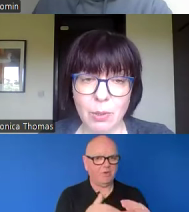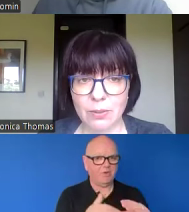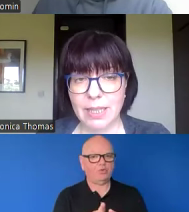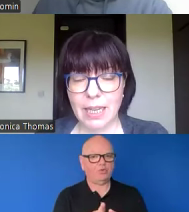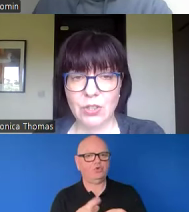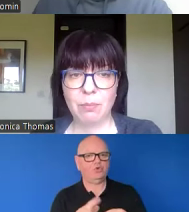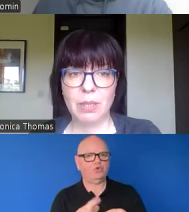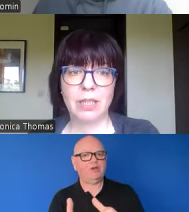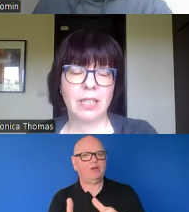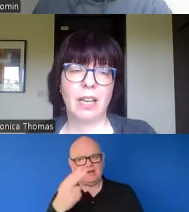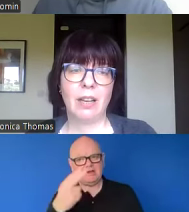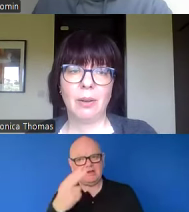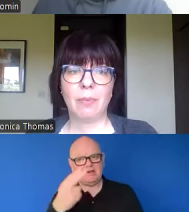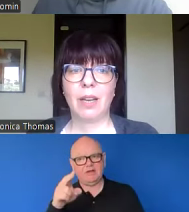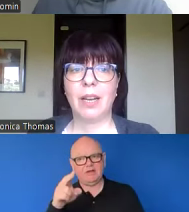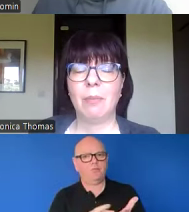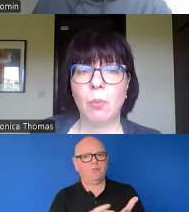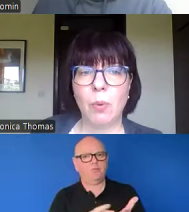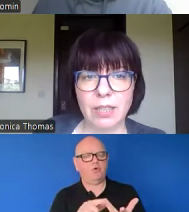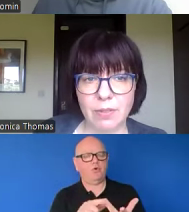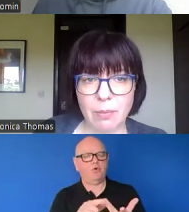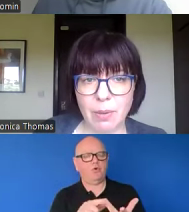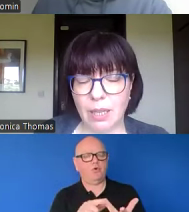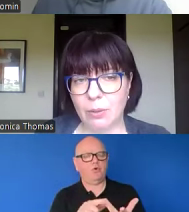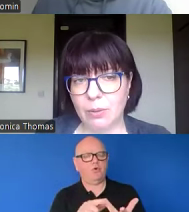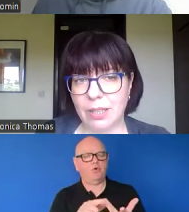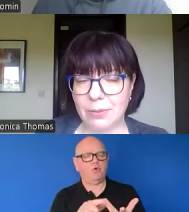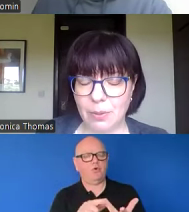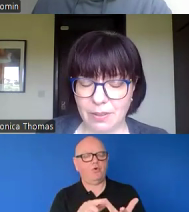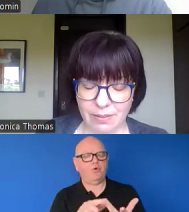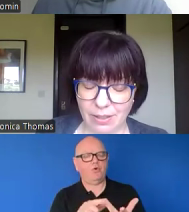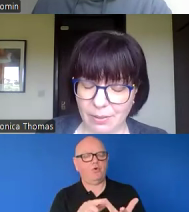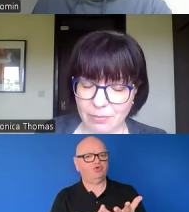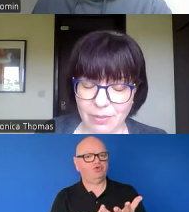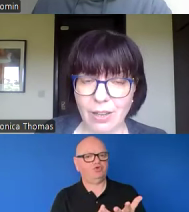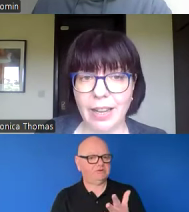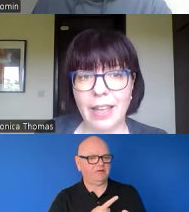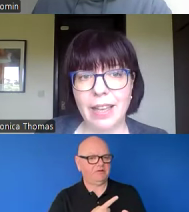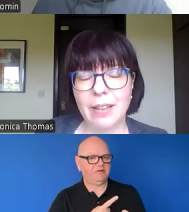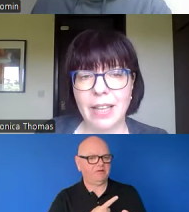I'm also a tech champion. I am a white female with dark hair